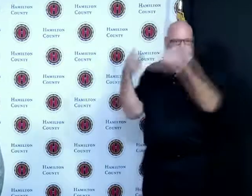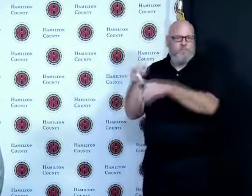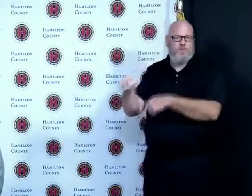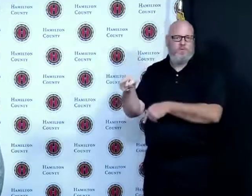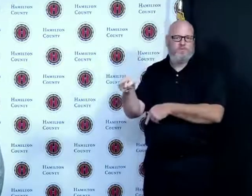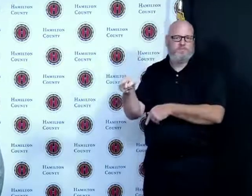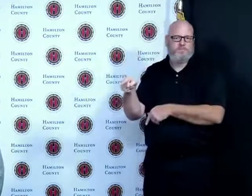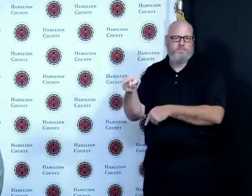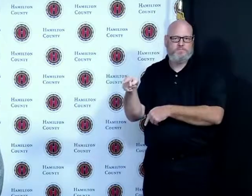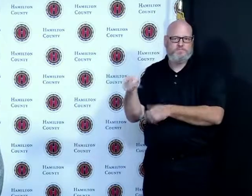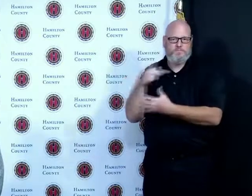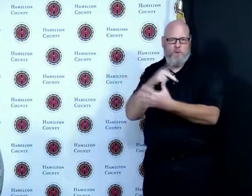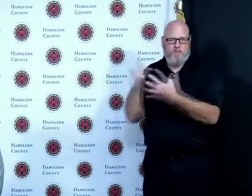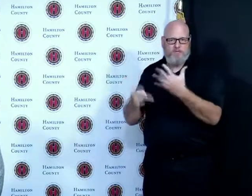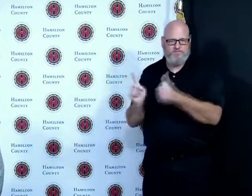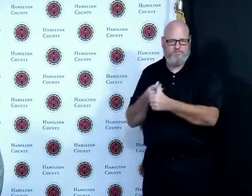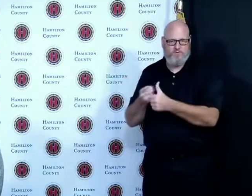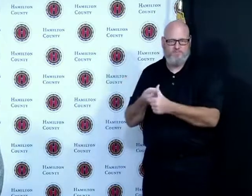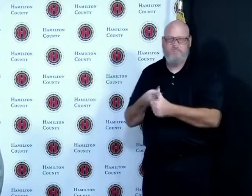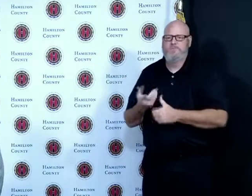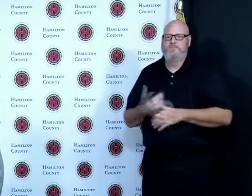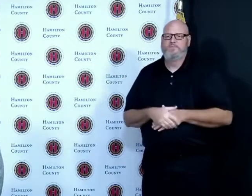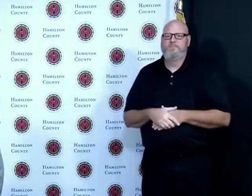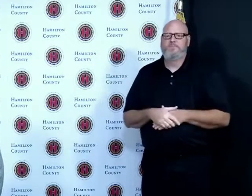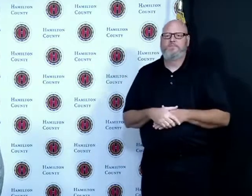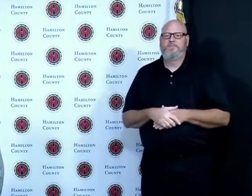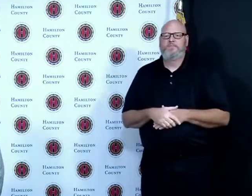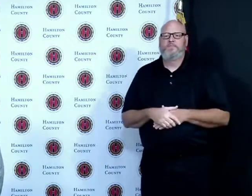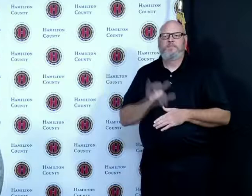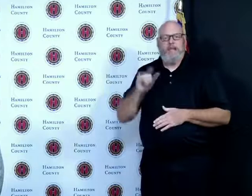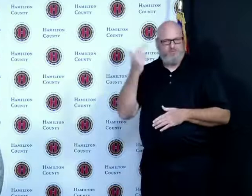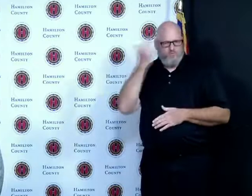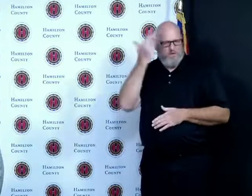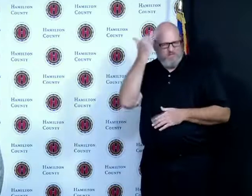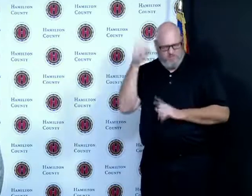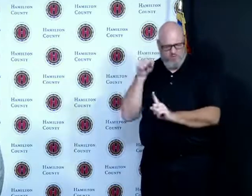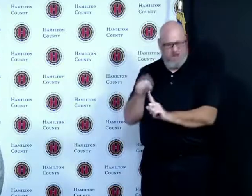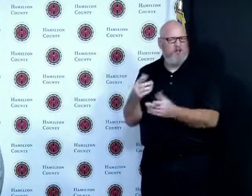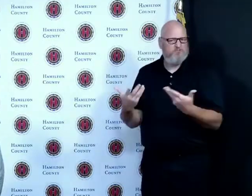on our weekly calls there's constant conversation about you know why can't the number accelerate